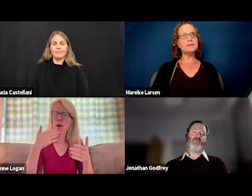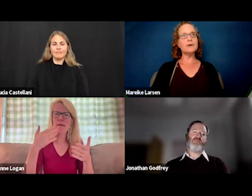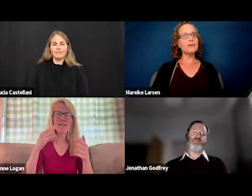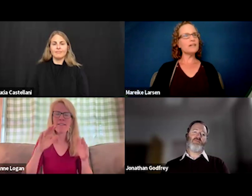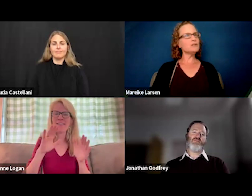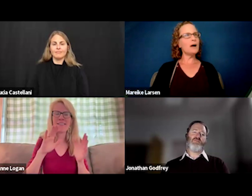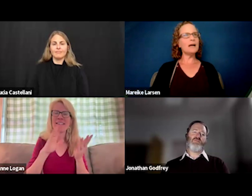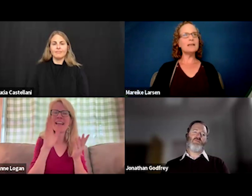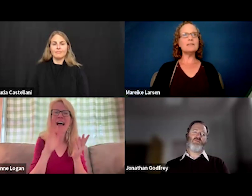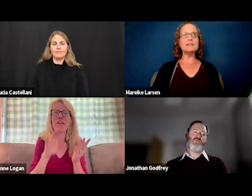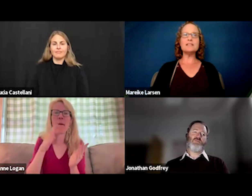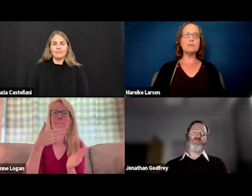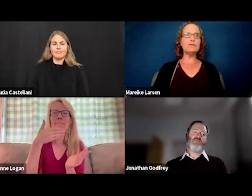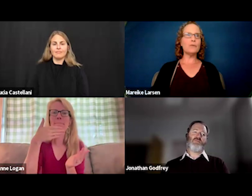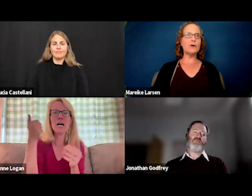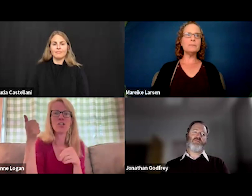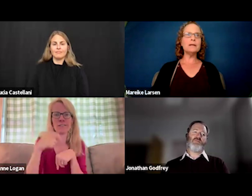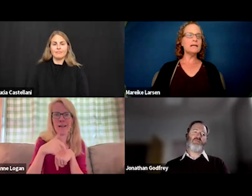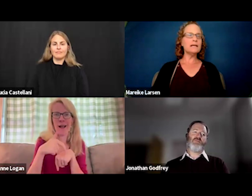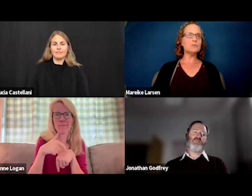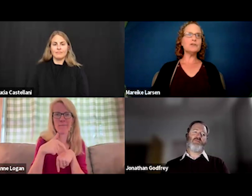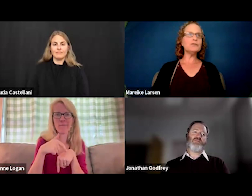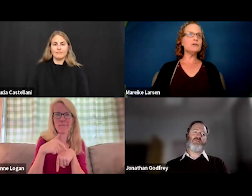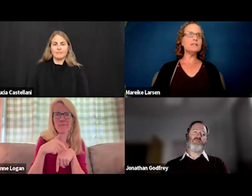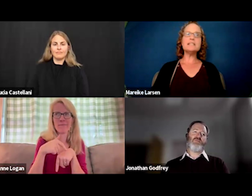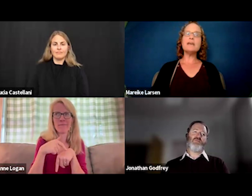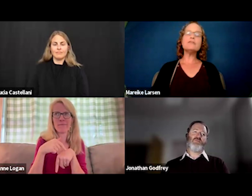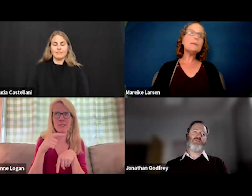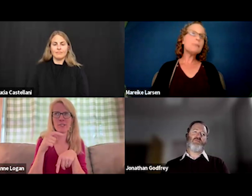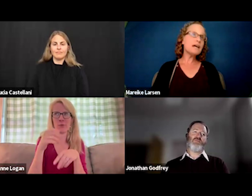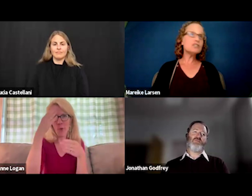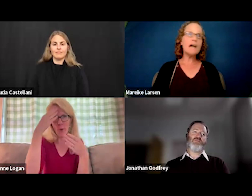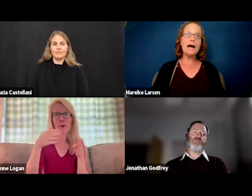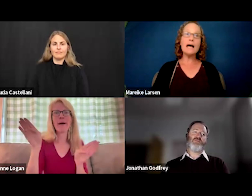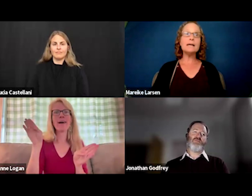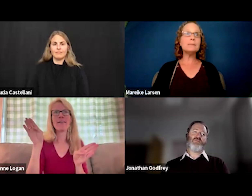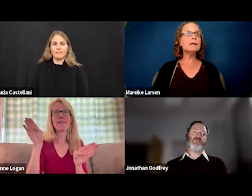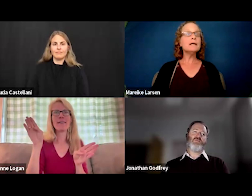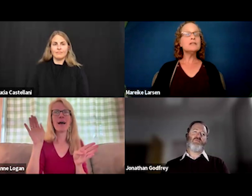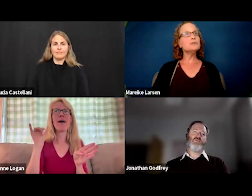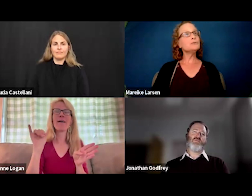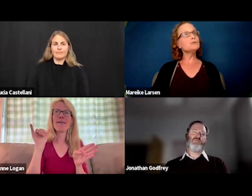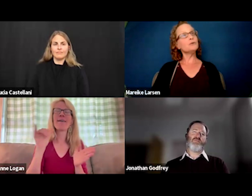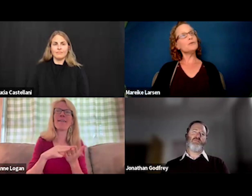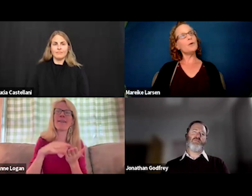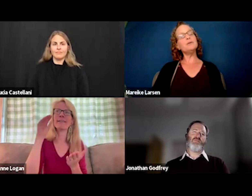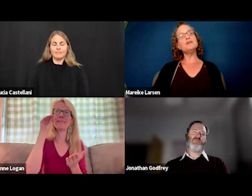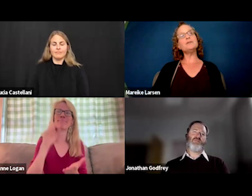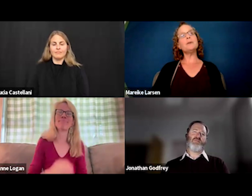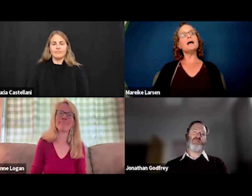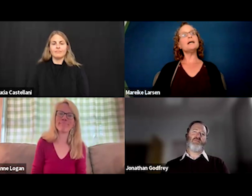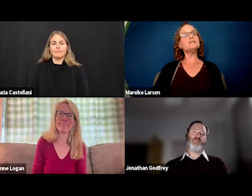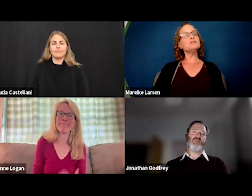So that's why this type of forum is wonderful. It's never a better time to open your mind